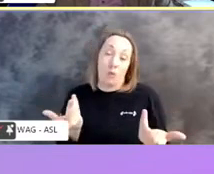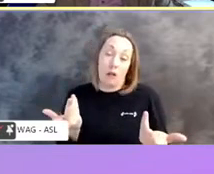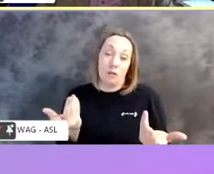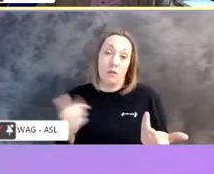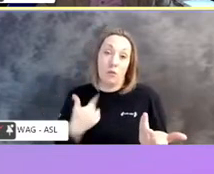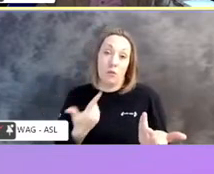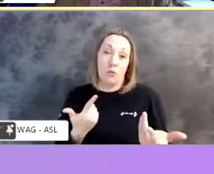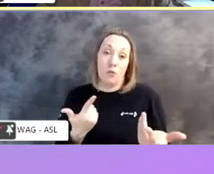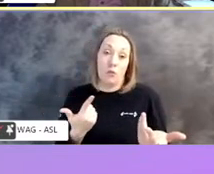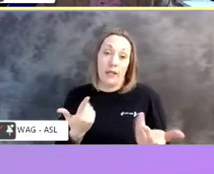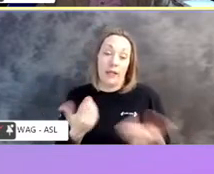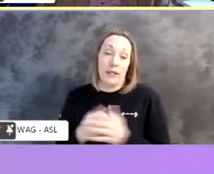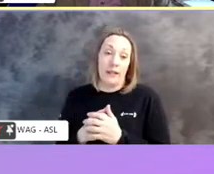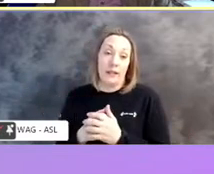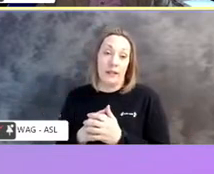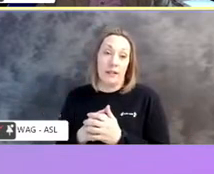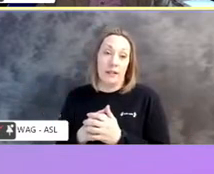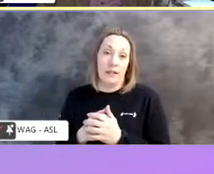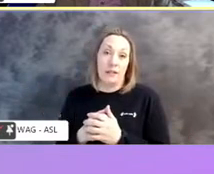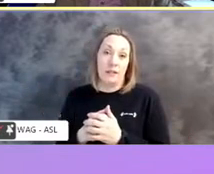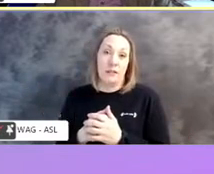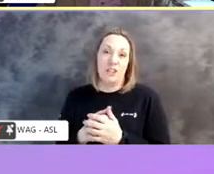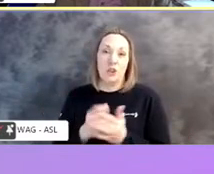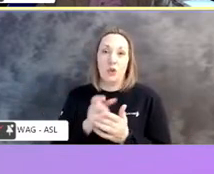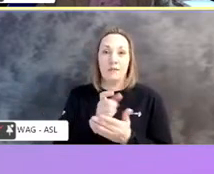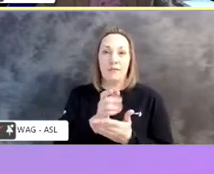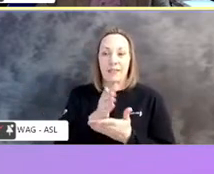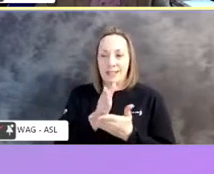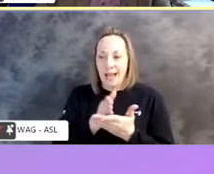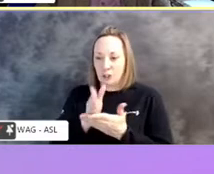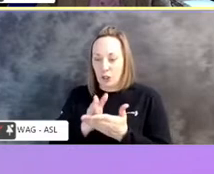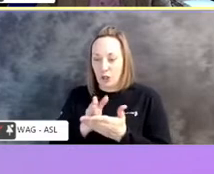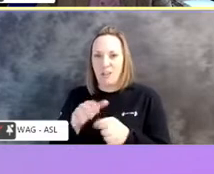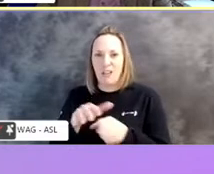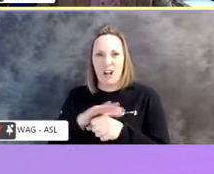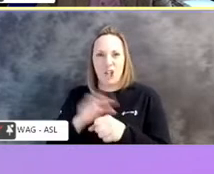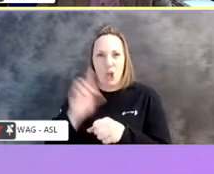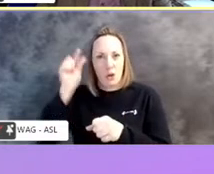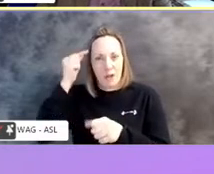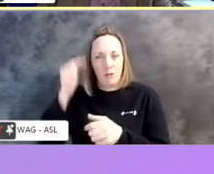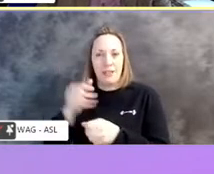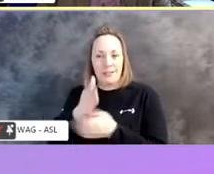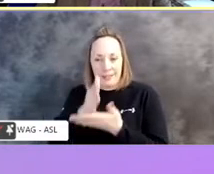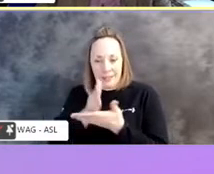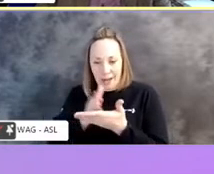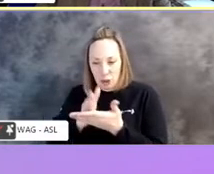errors per site was 9847. So a huge amount of data. So what to do with all of that? One of